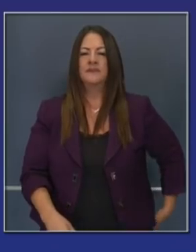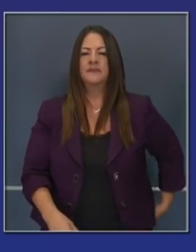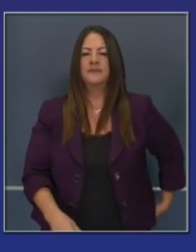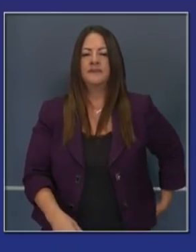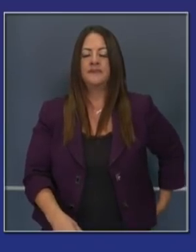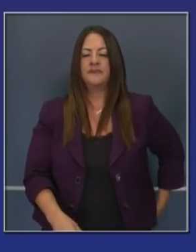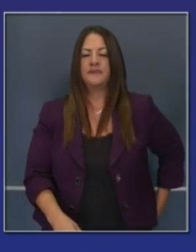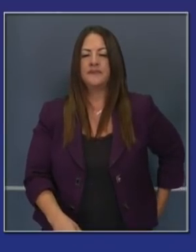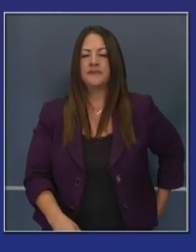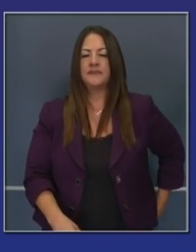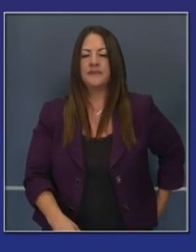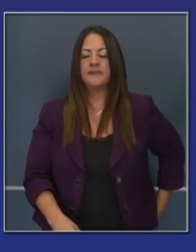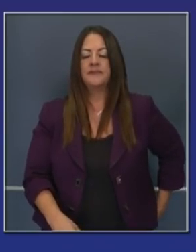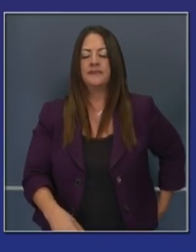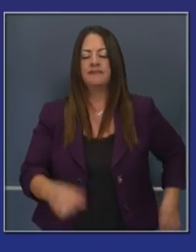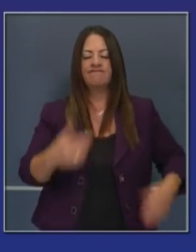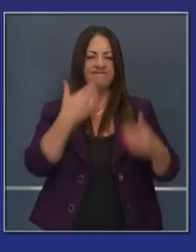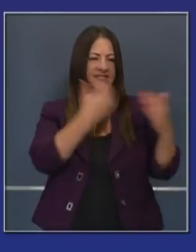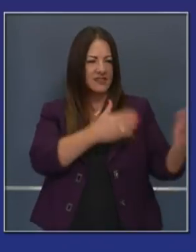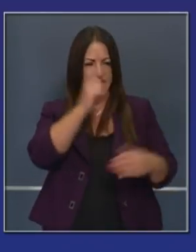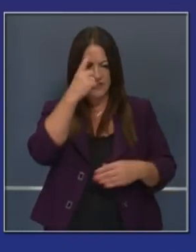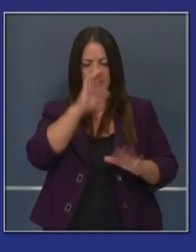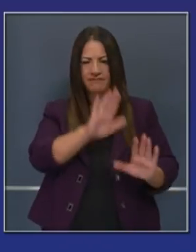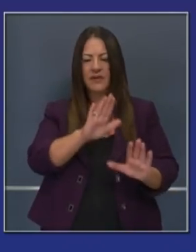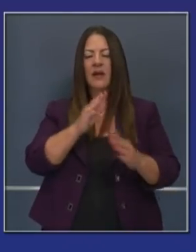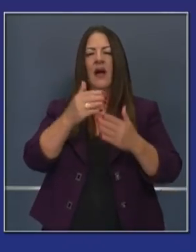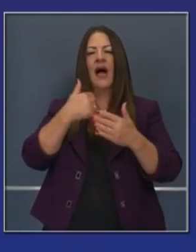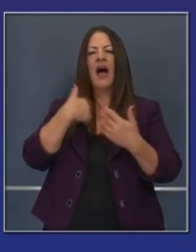TIERED STATUS AND ON THE NEW WORK GROUP WE ANNOUNCED TODAY.